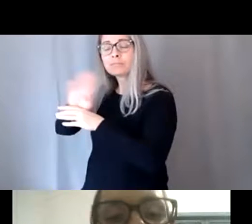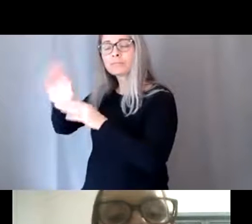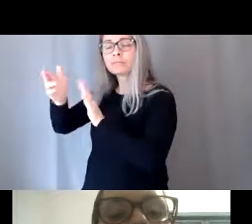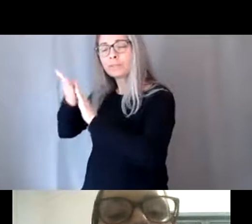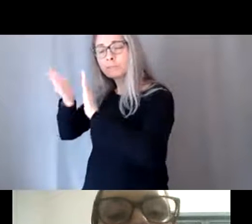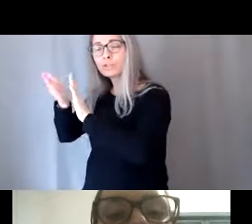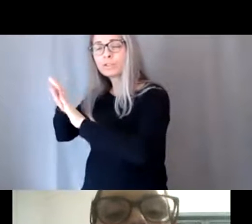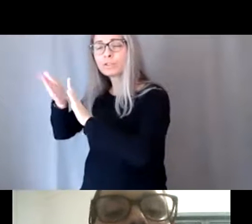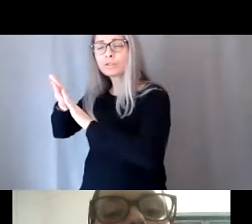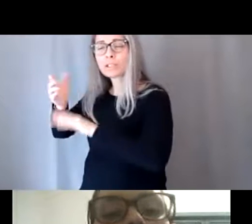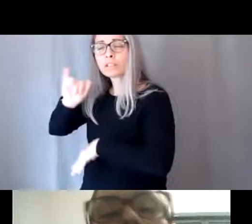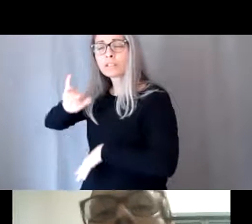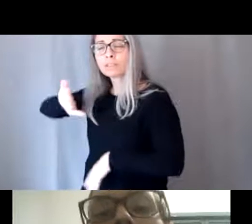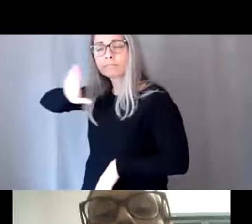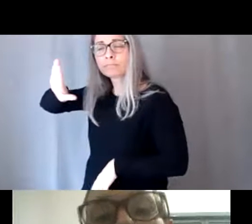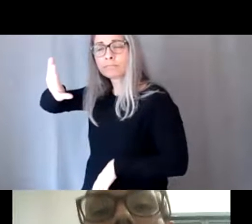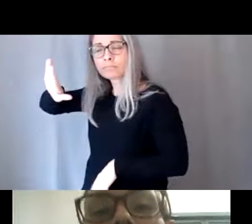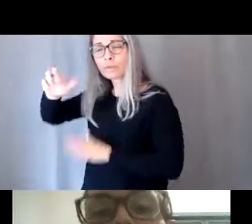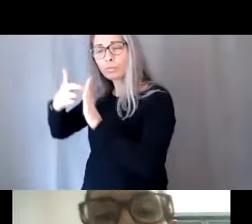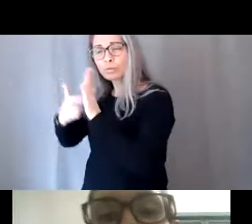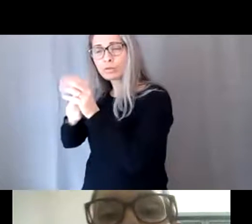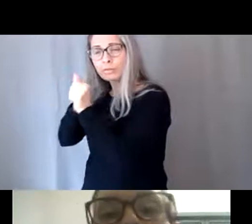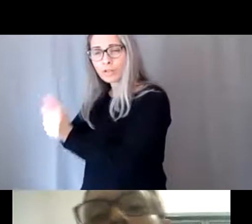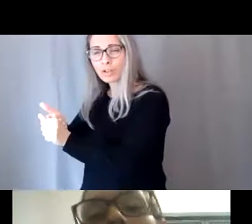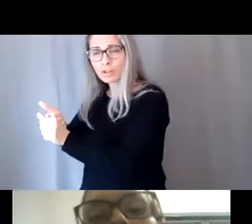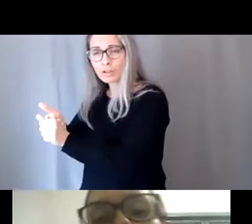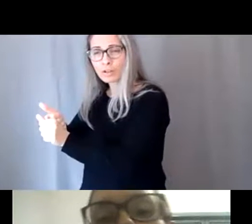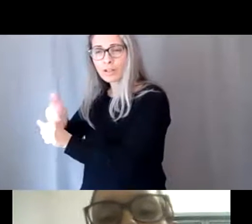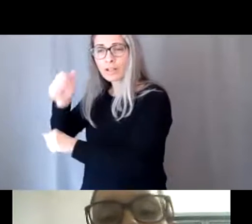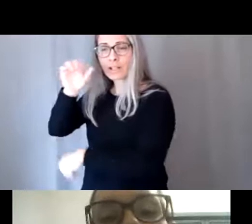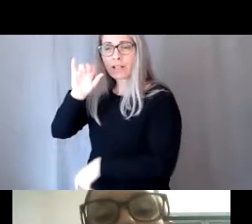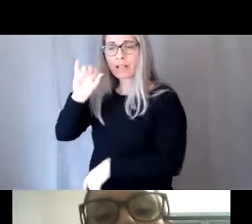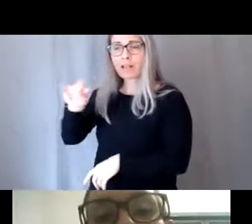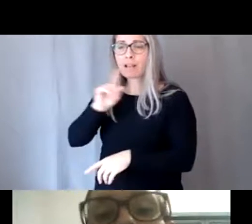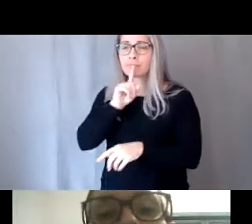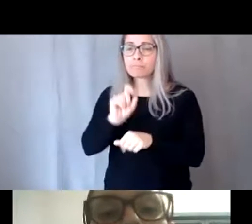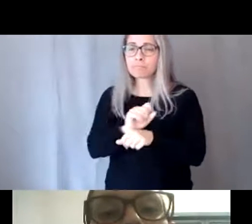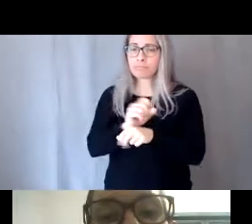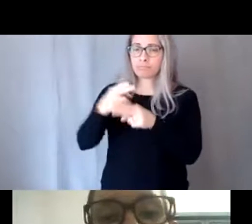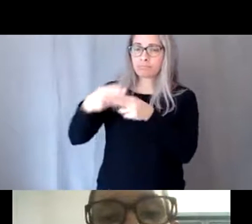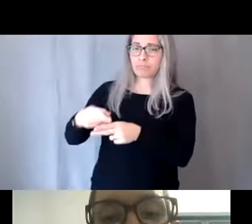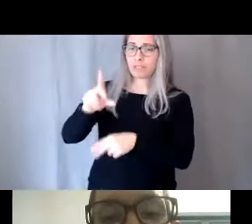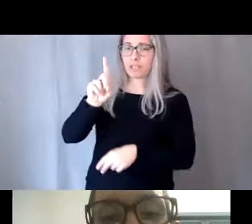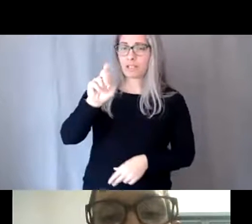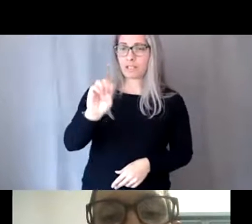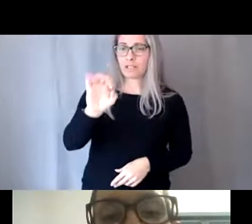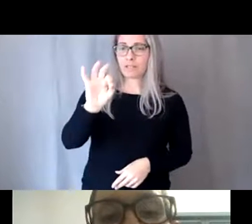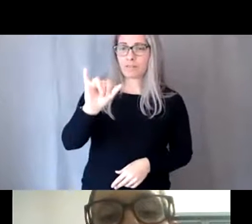is also translated as deputies just like the term impairment